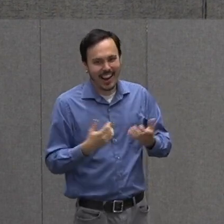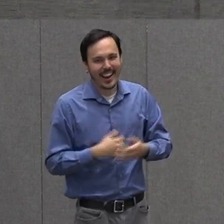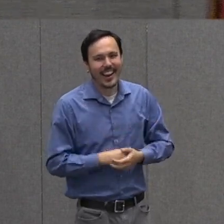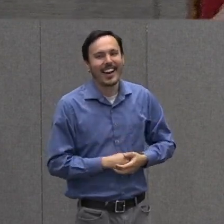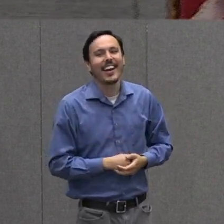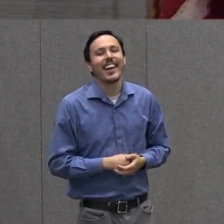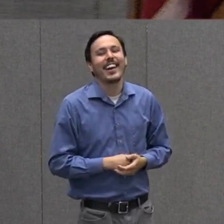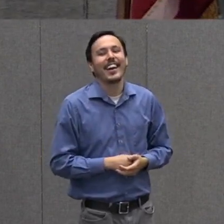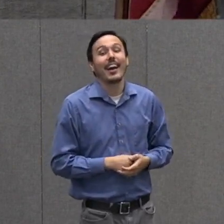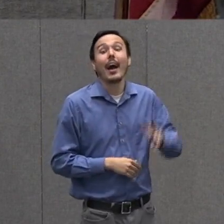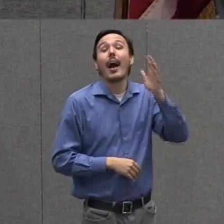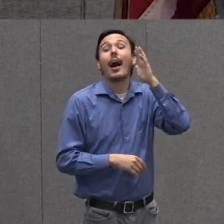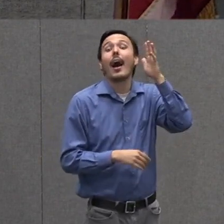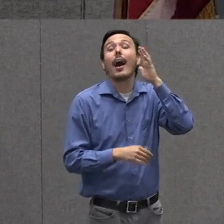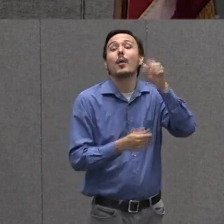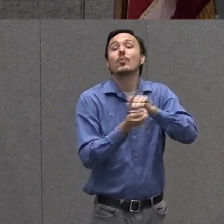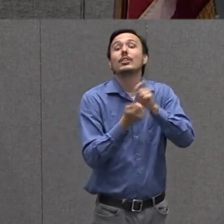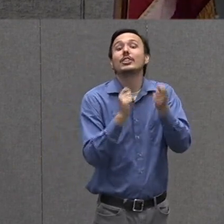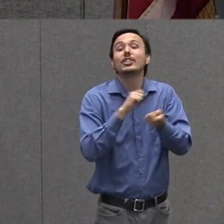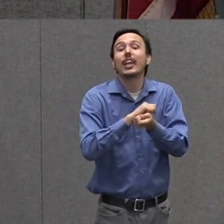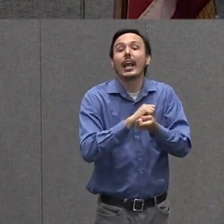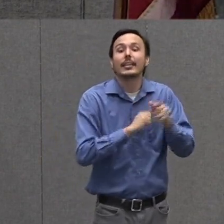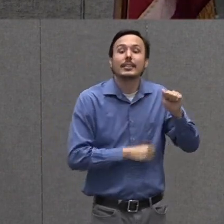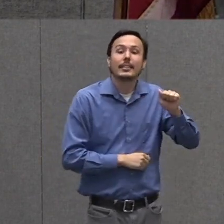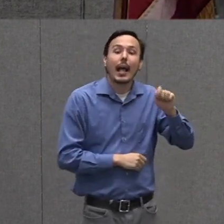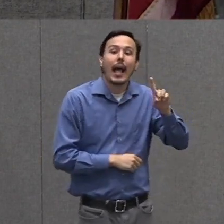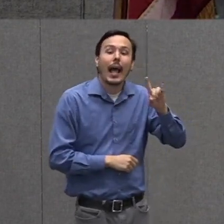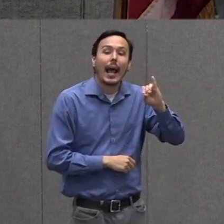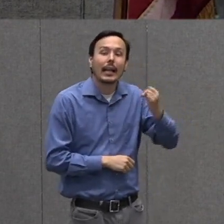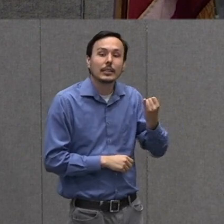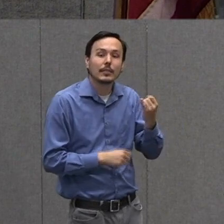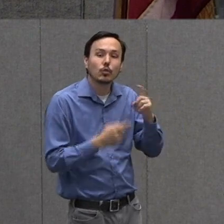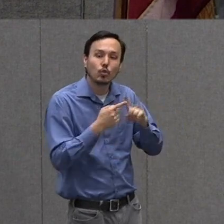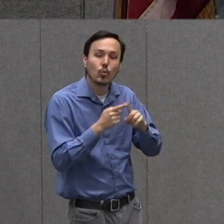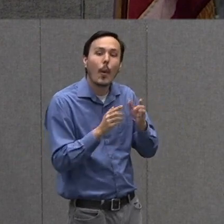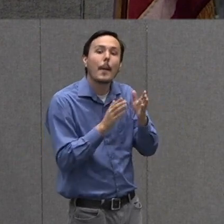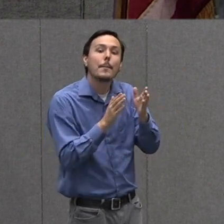I'm going to change our adjectives to eager and patient.